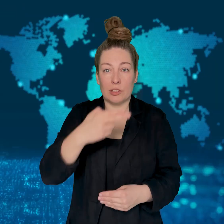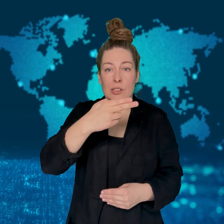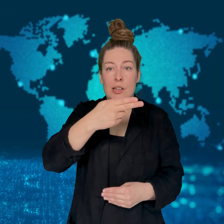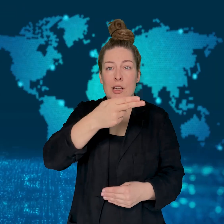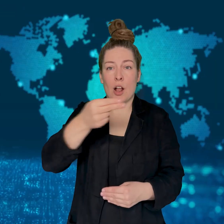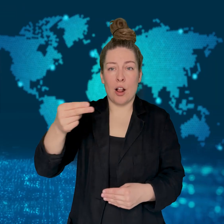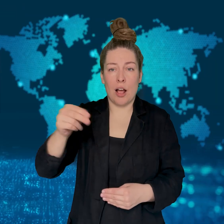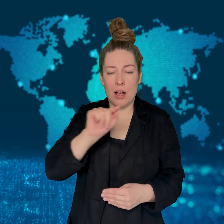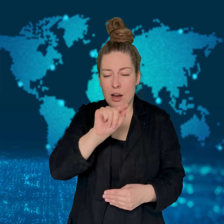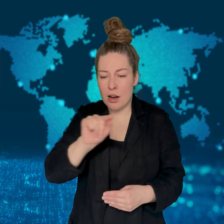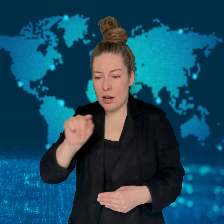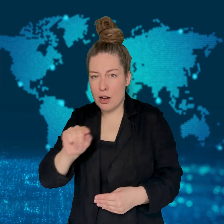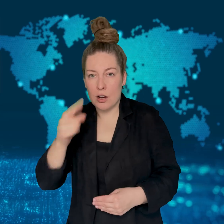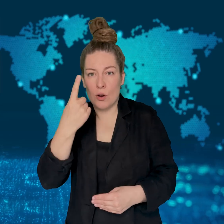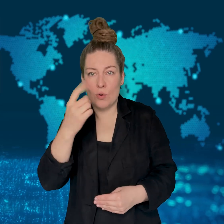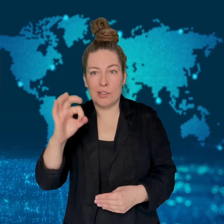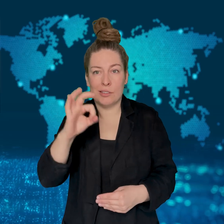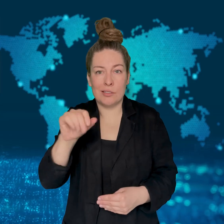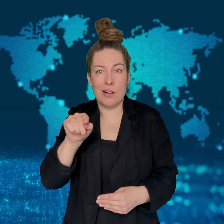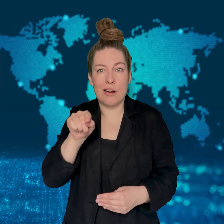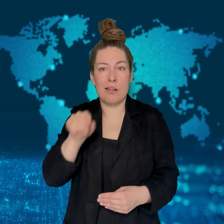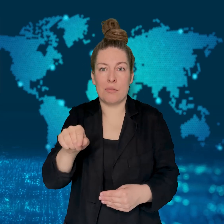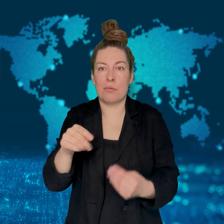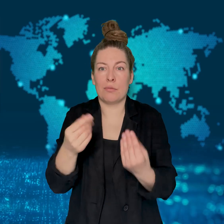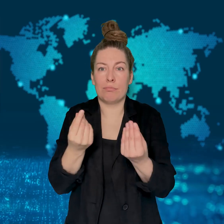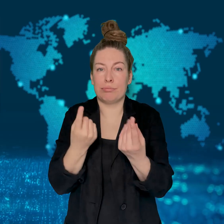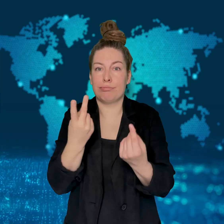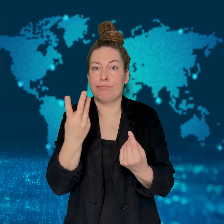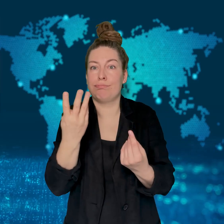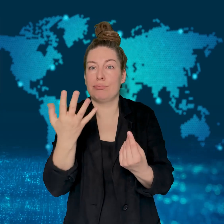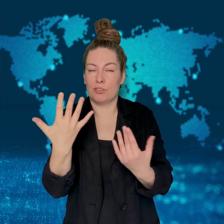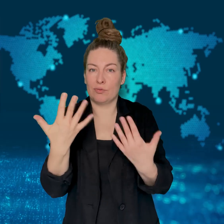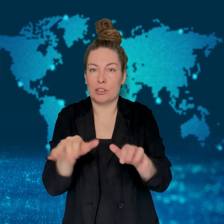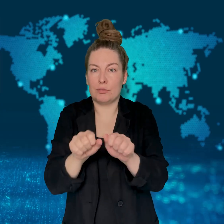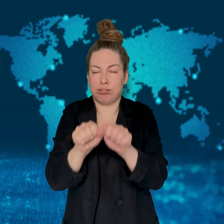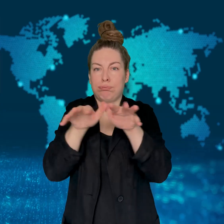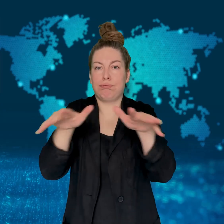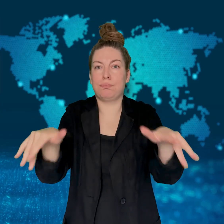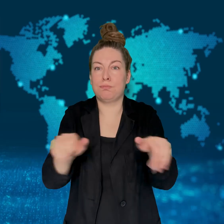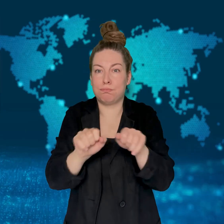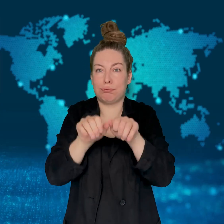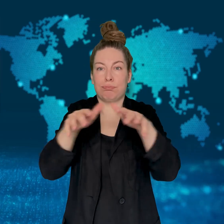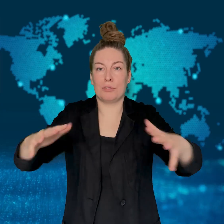[MONIKA]: Hundreds of people evacuated their homes last week due to